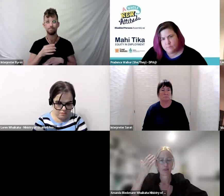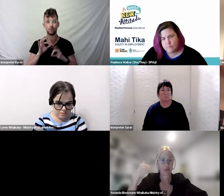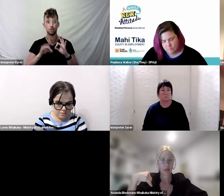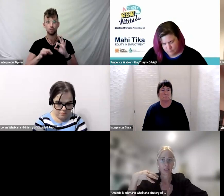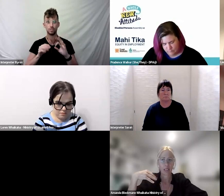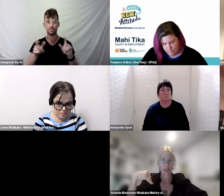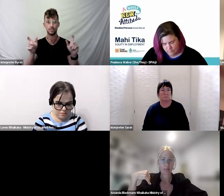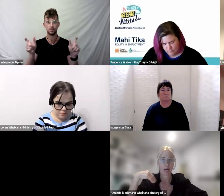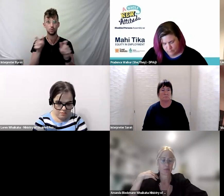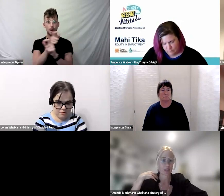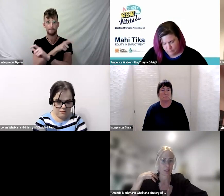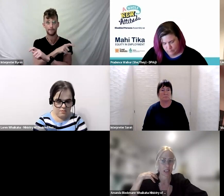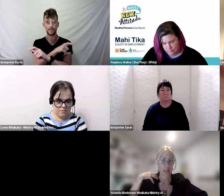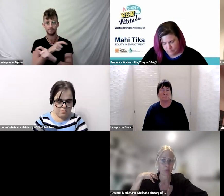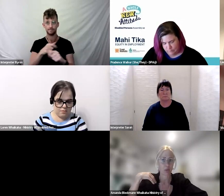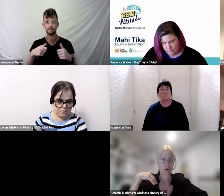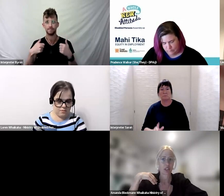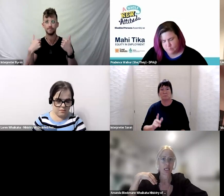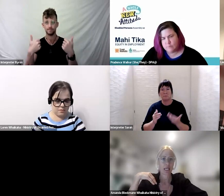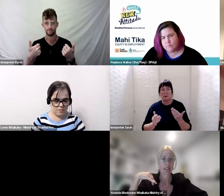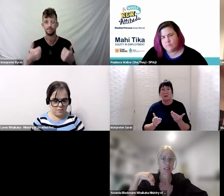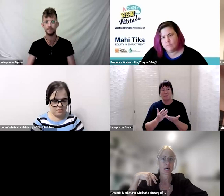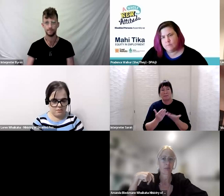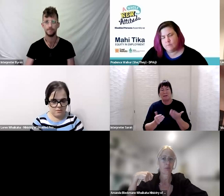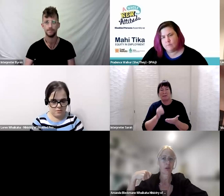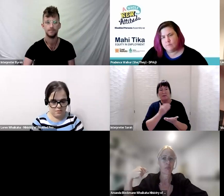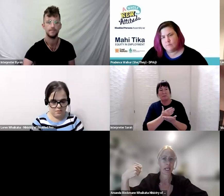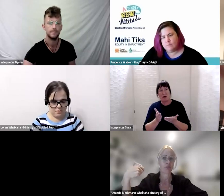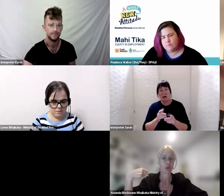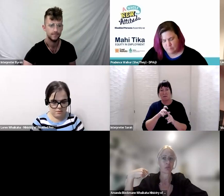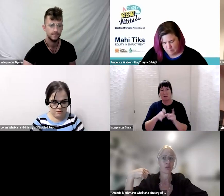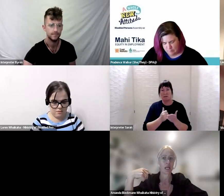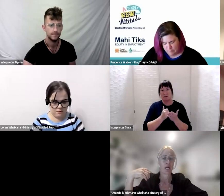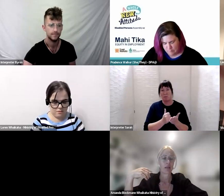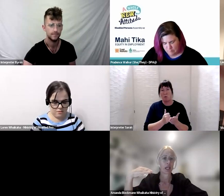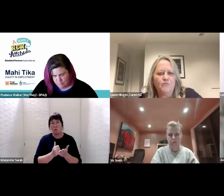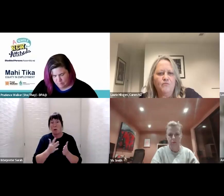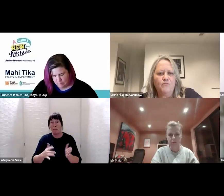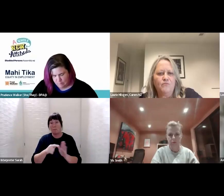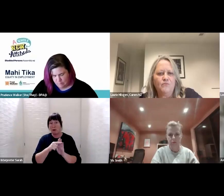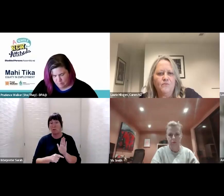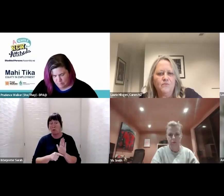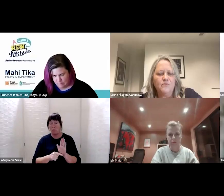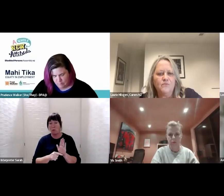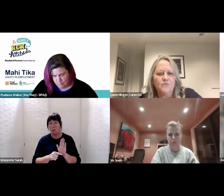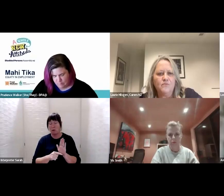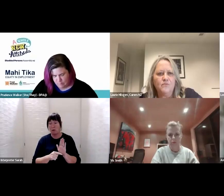if a therapy is part of disability support and the main rule that you’re likely